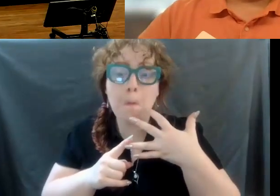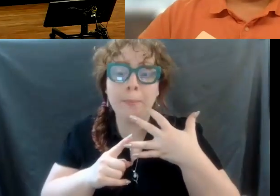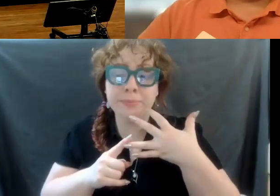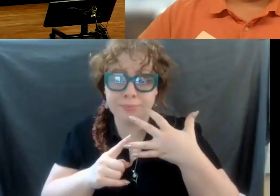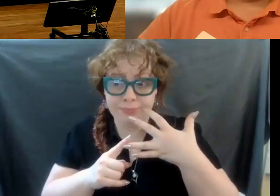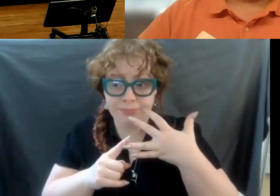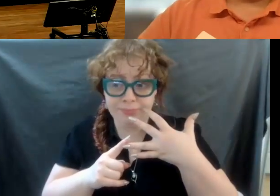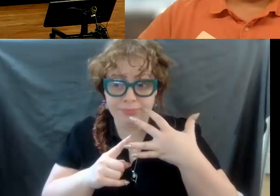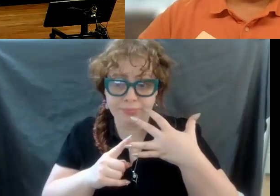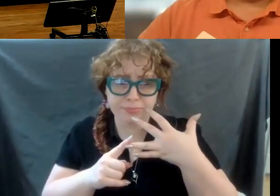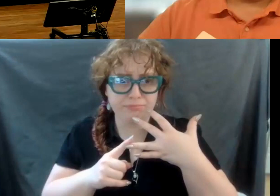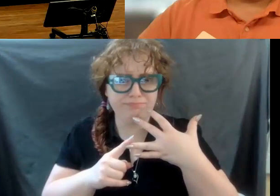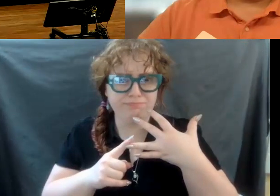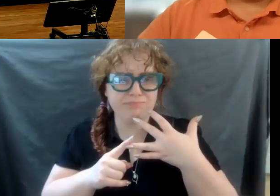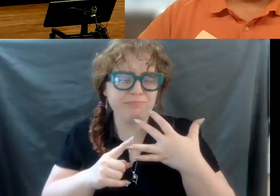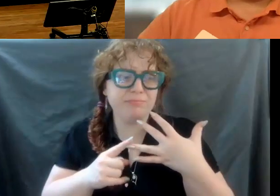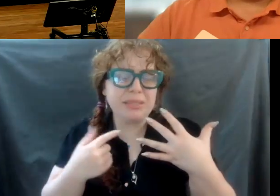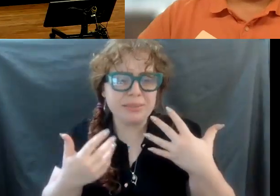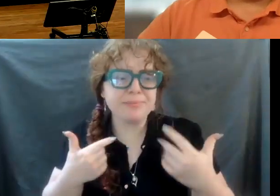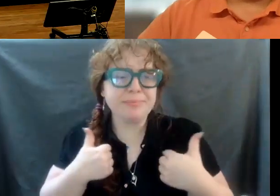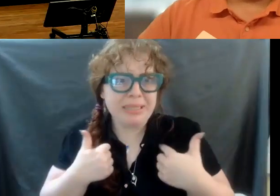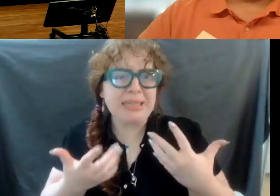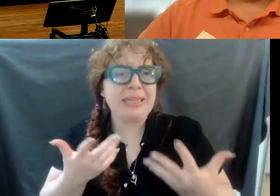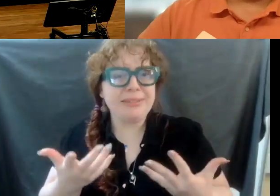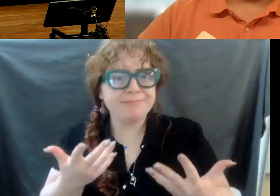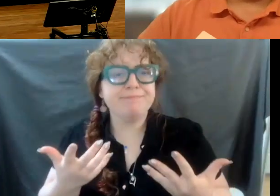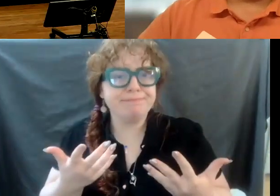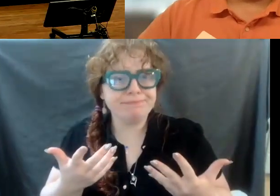to just understand, but me to be able to develop the skills necessary to be able